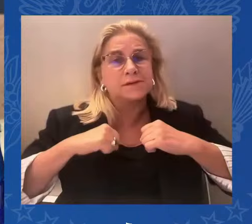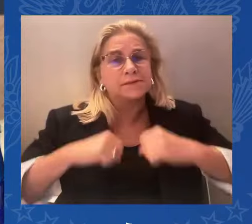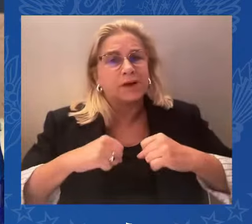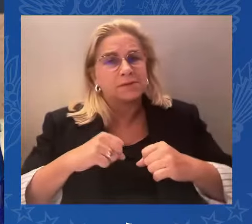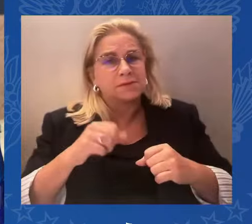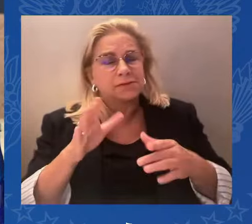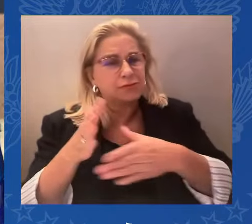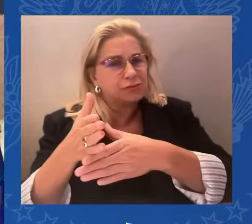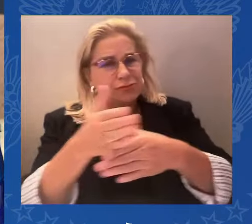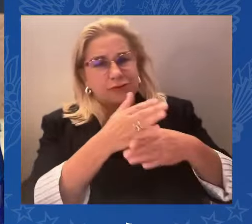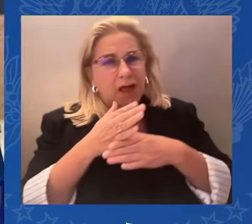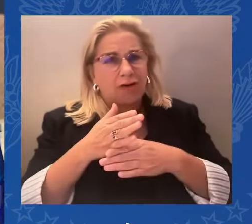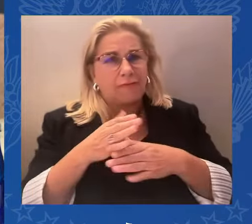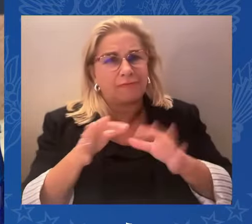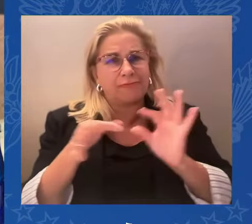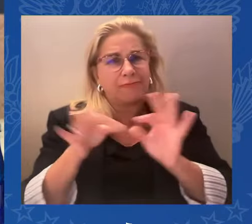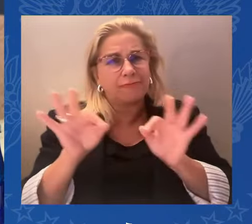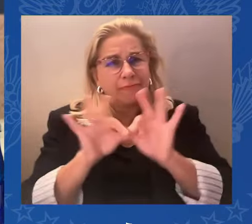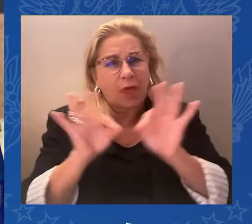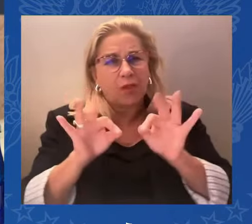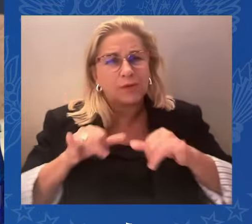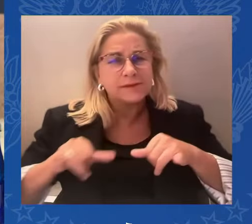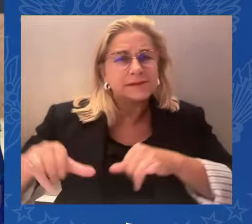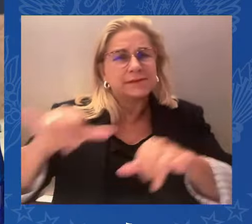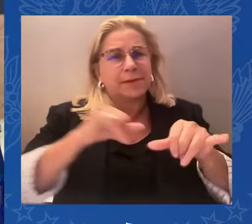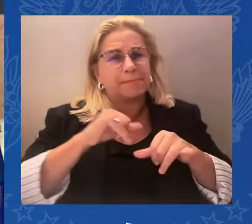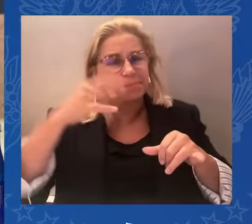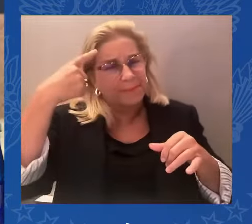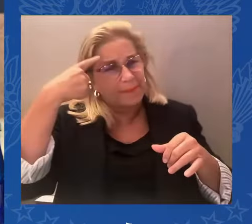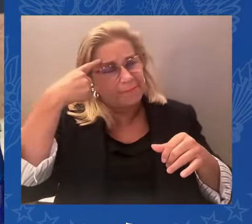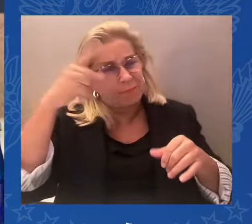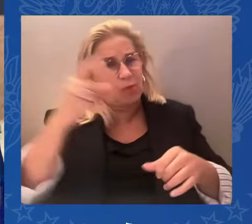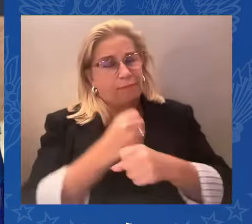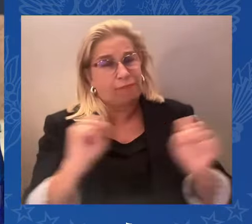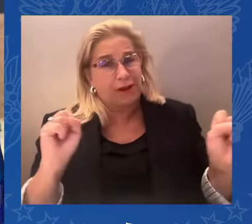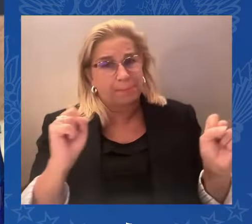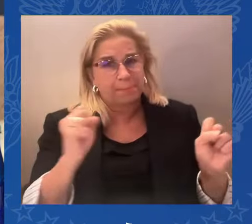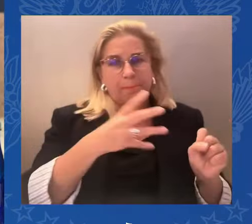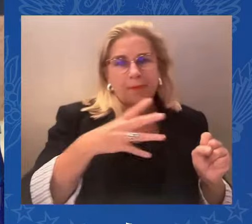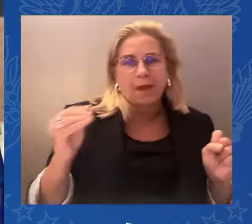to our common vision of FOIP, the free and open